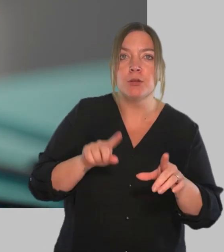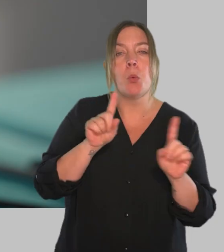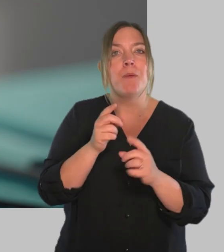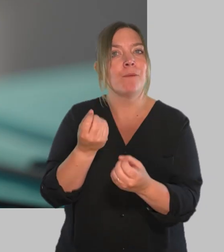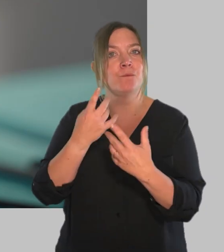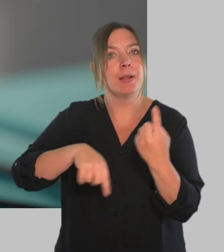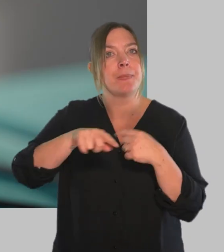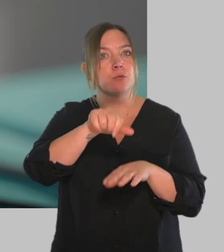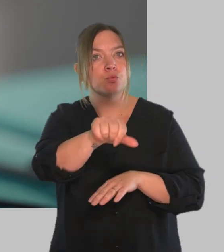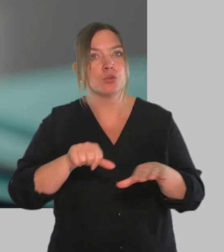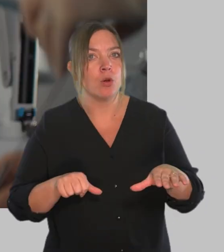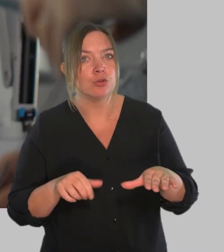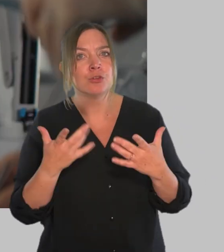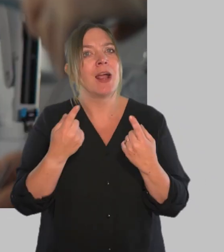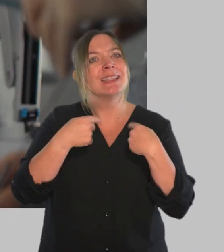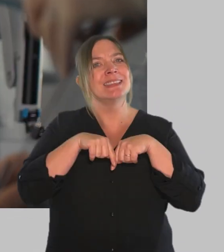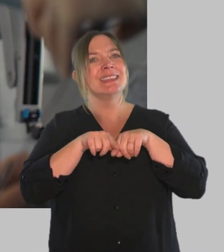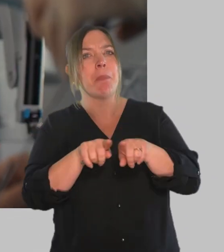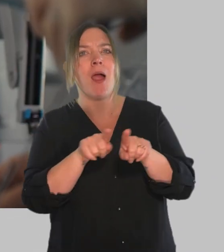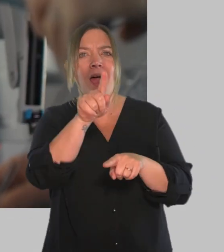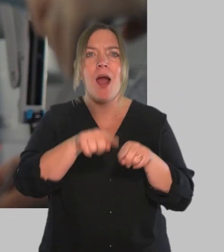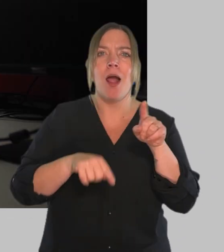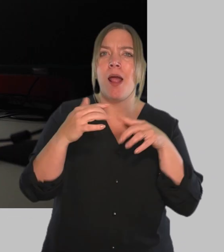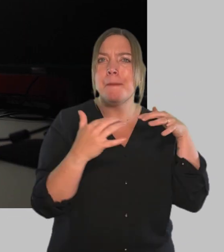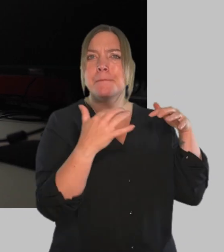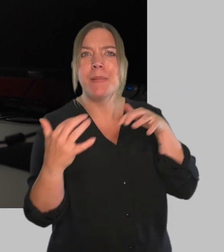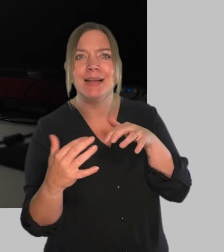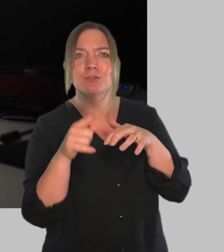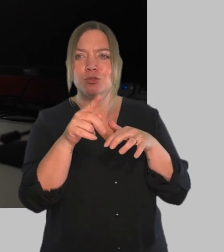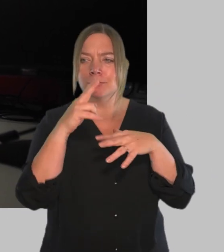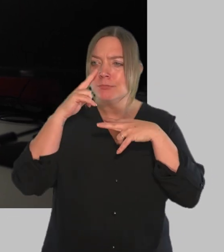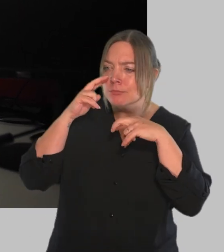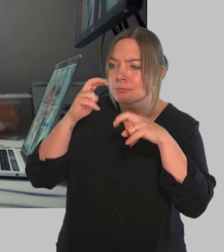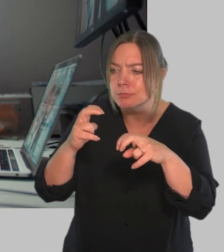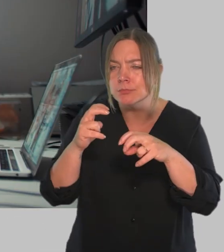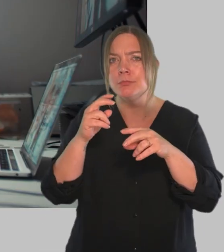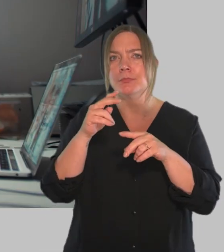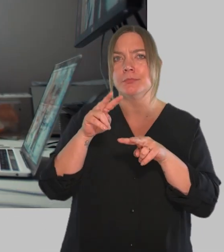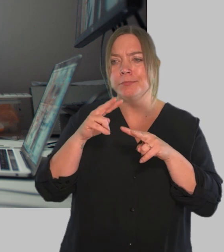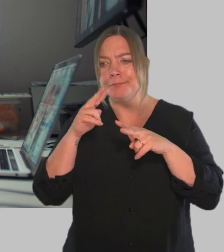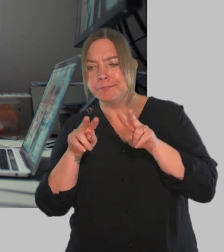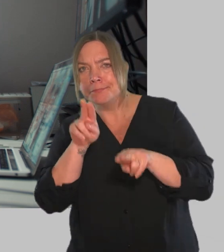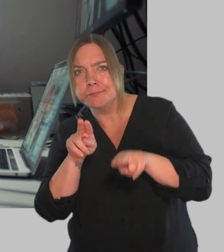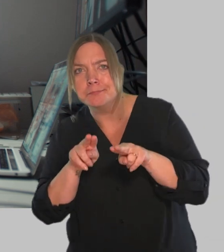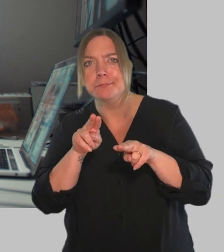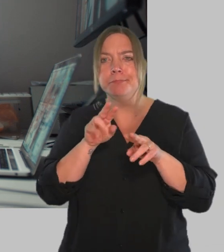In getting that information, surgeons can learn to do the operation better, and we found that has already improved patient outcomes, which reduced